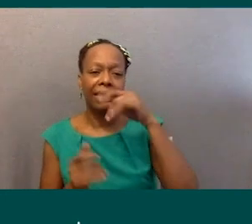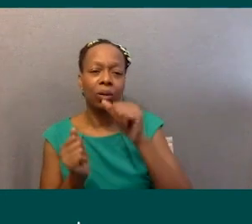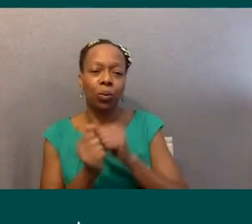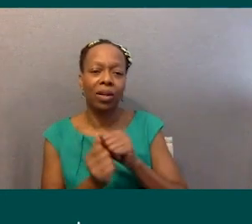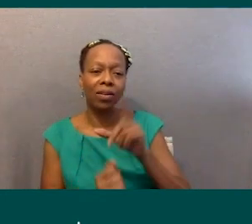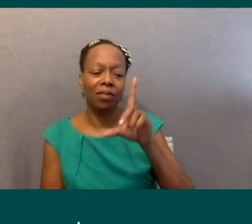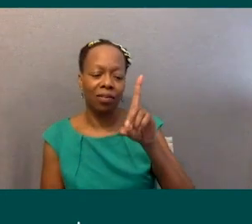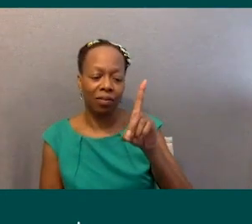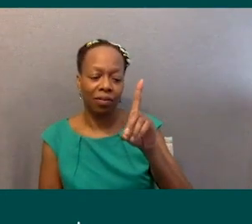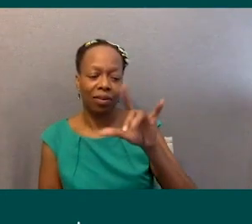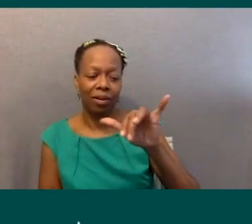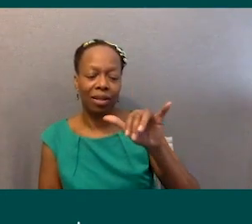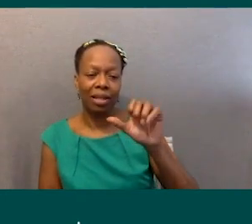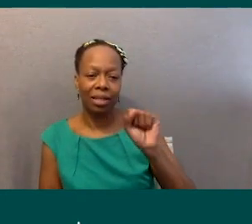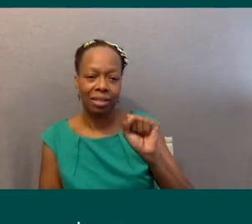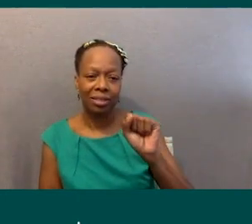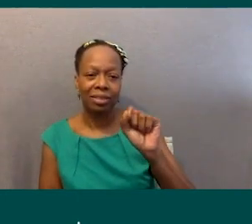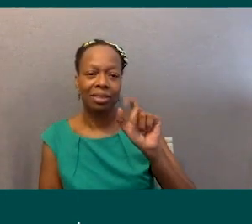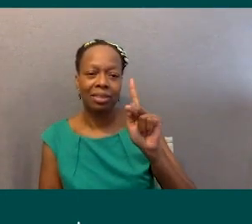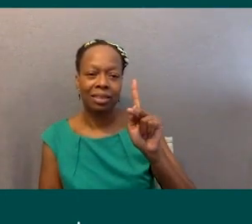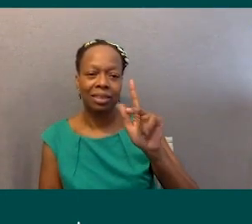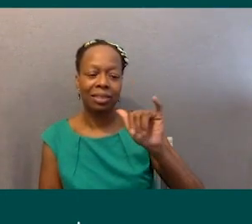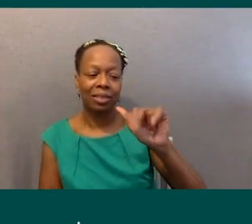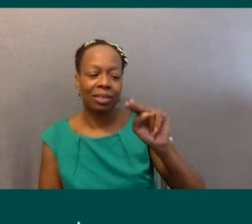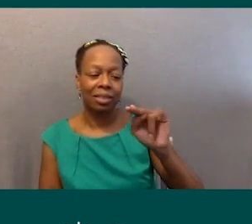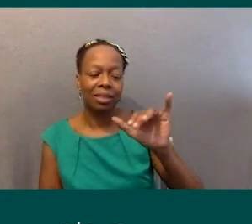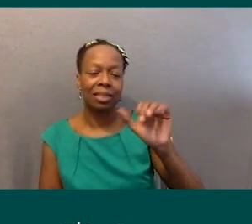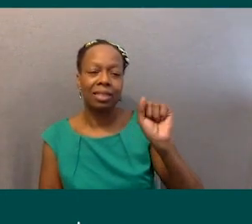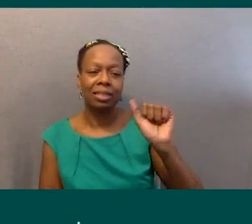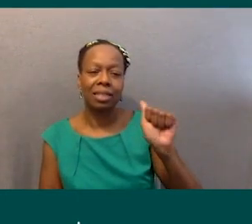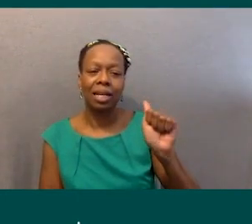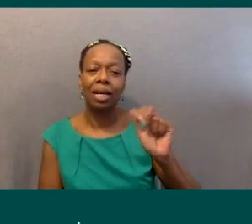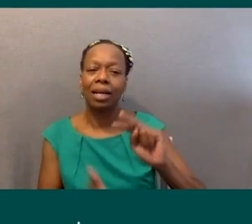and if a child who can't talk, but has periods of dyskinesia,